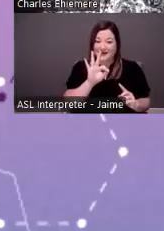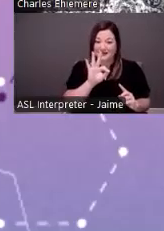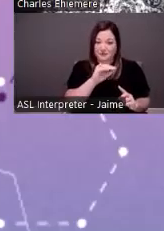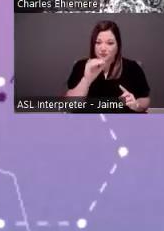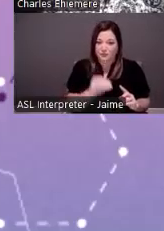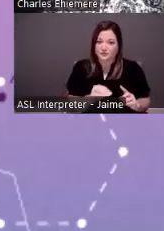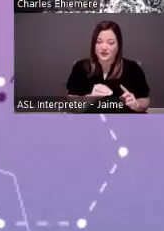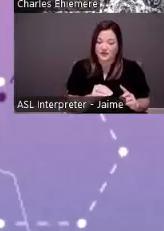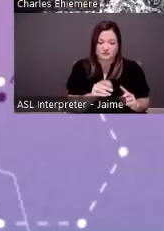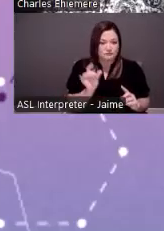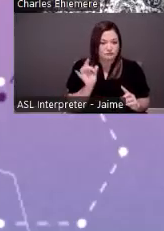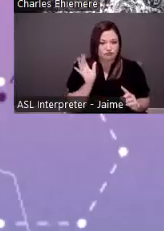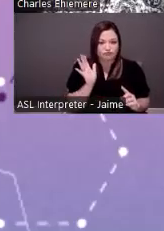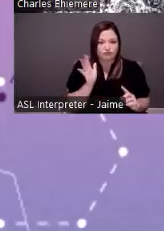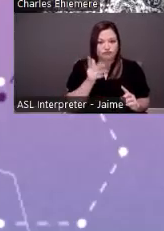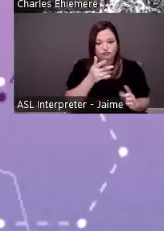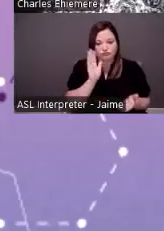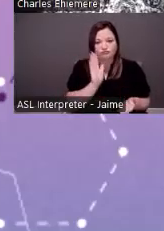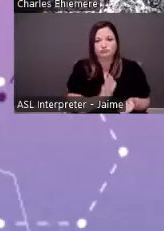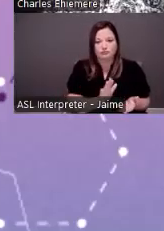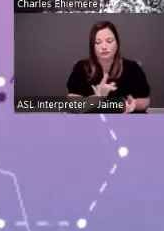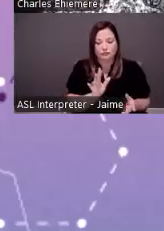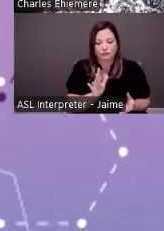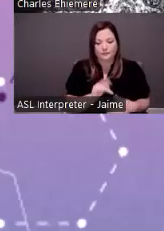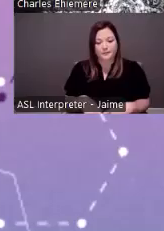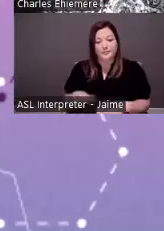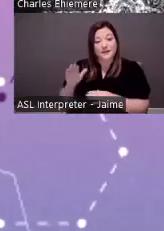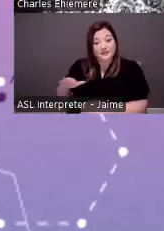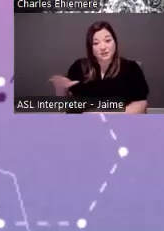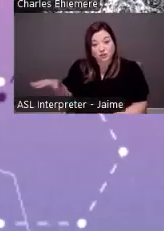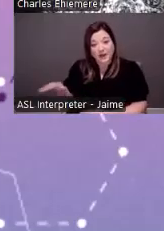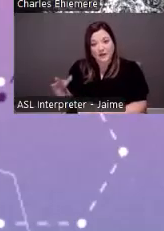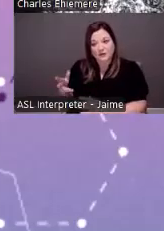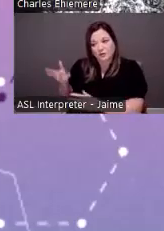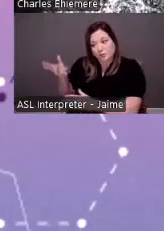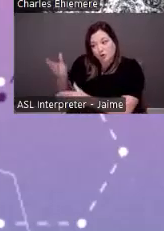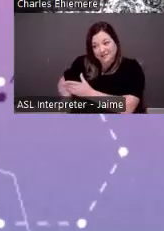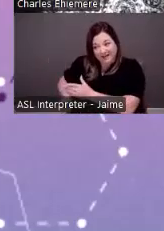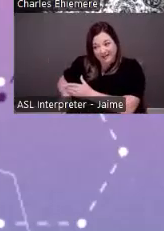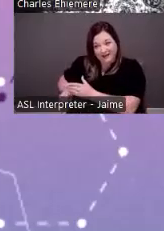Then looking at child mortality ratio,